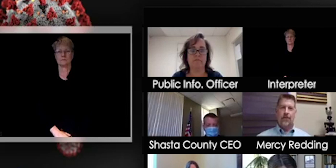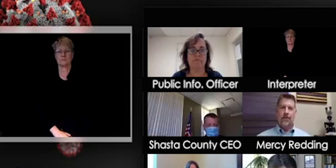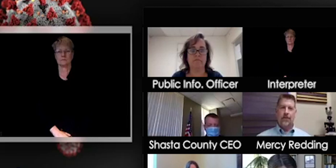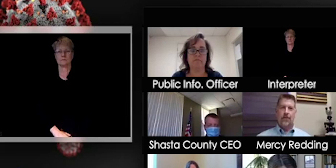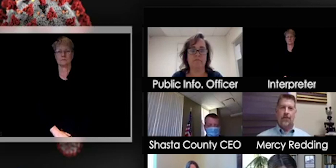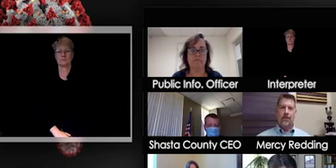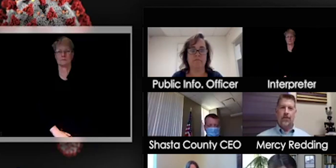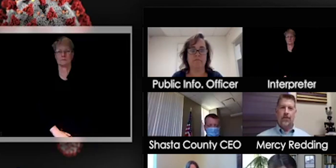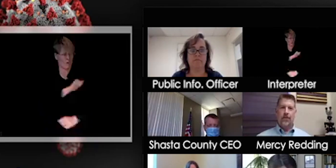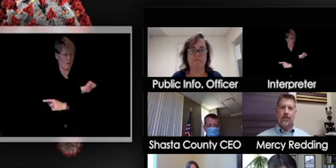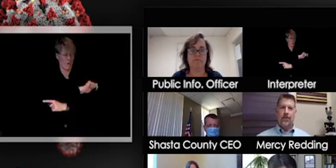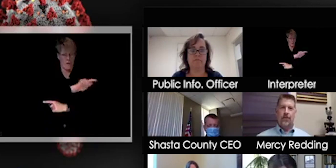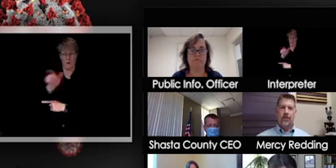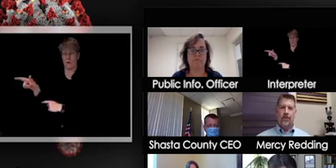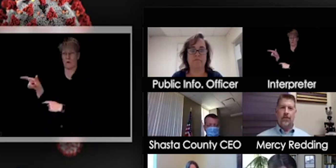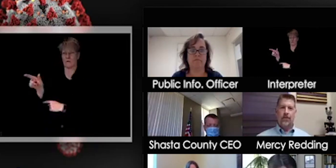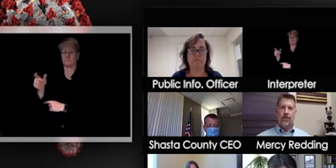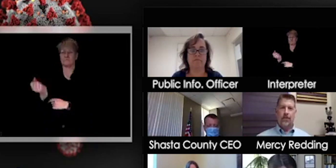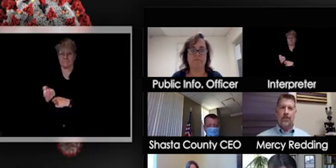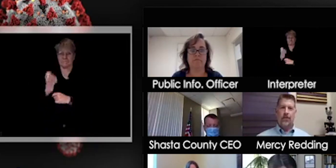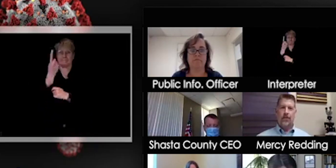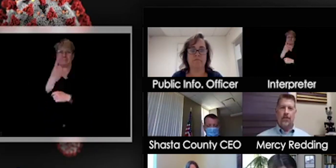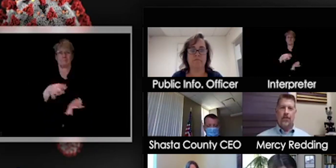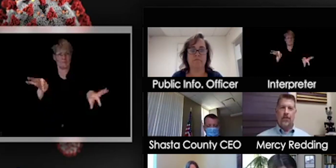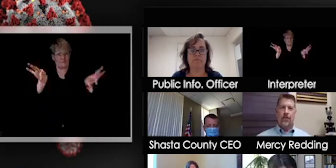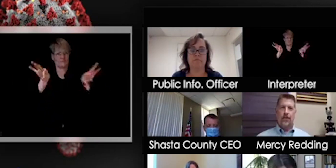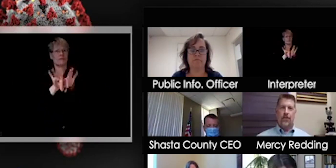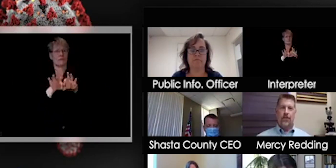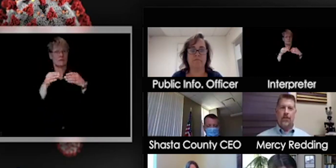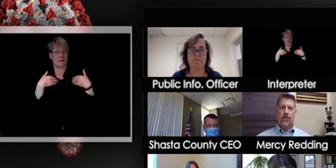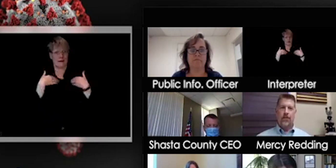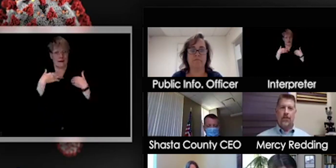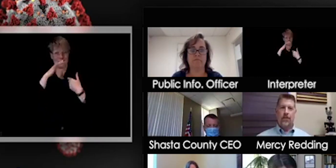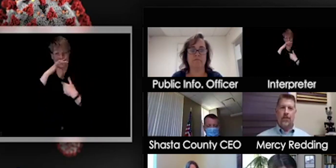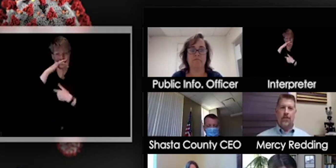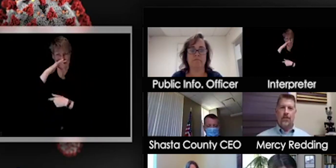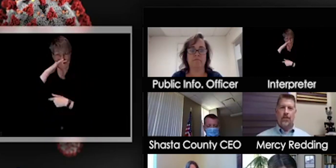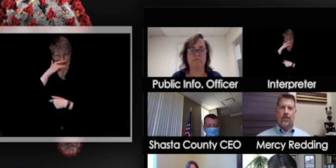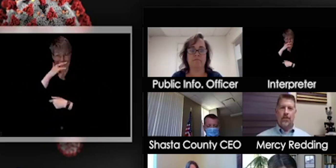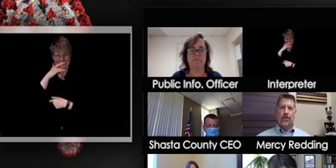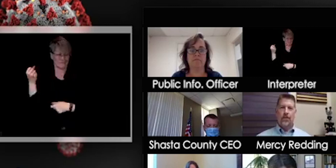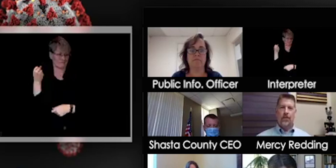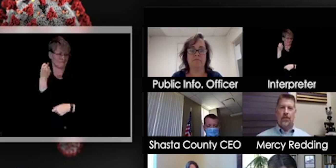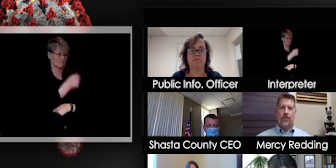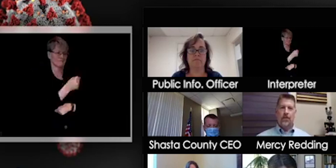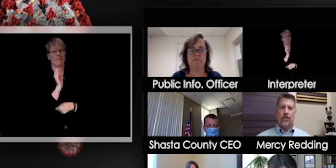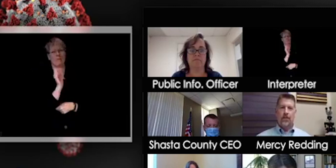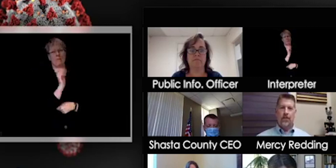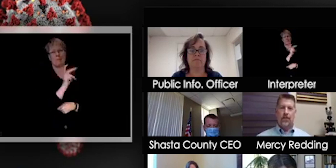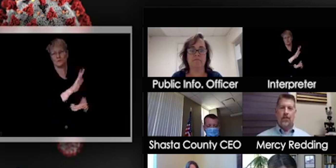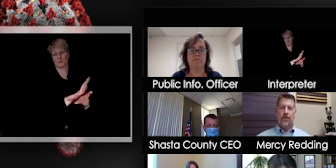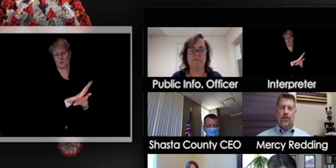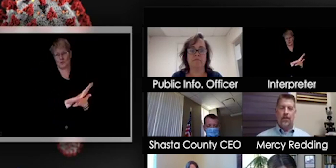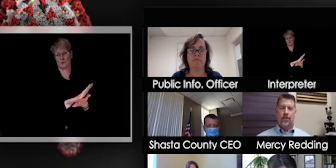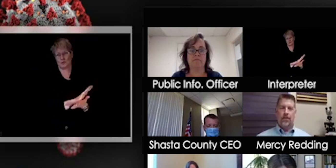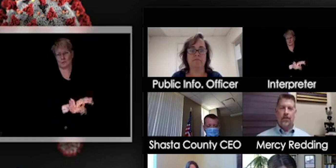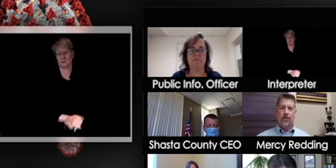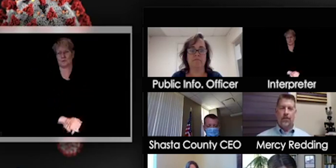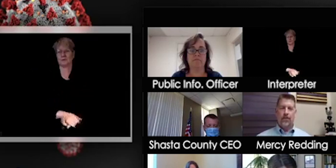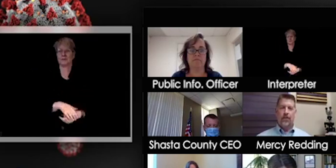of having kids in school. So, the task is to figure out how to do that the same is possible.